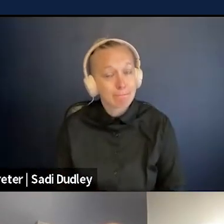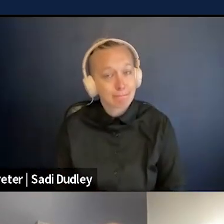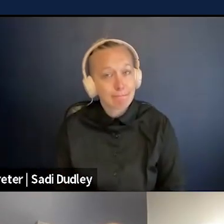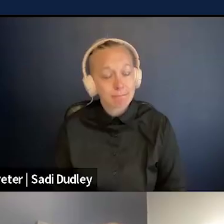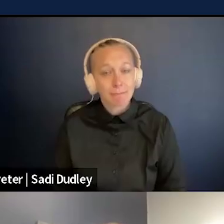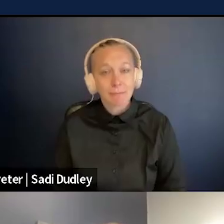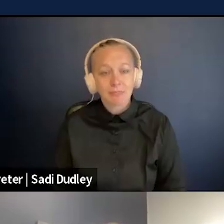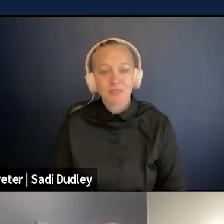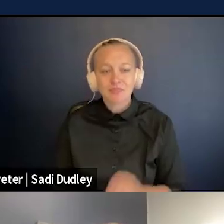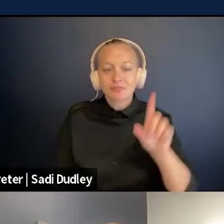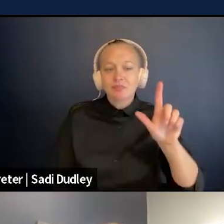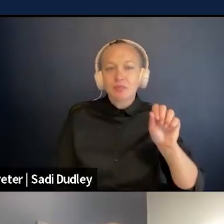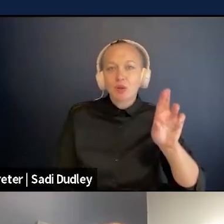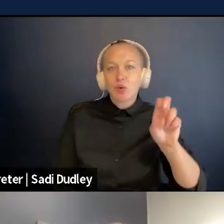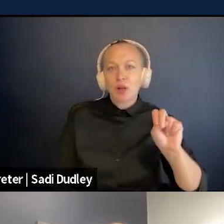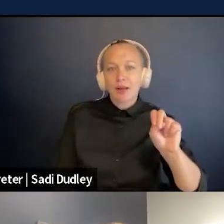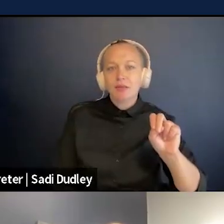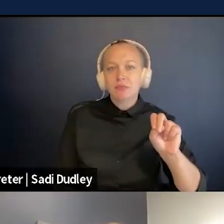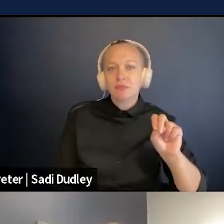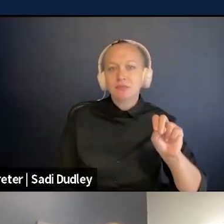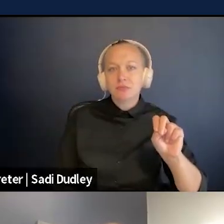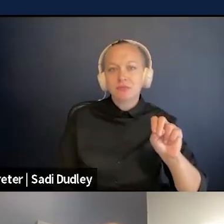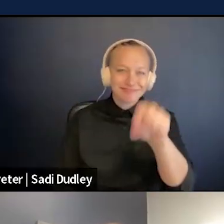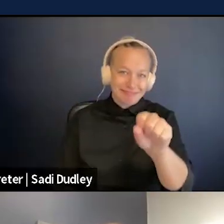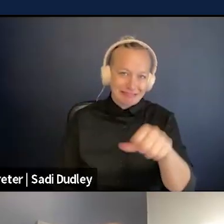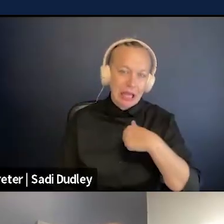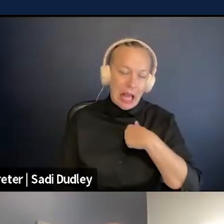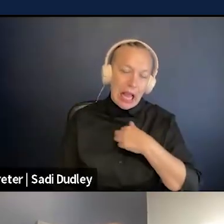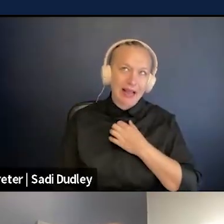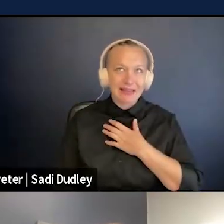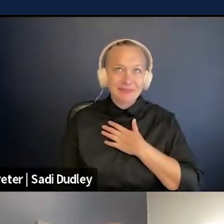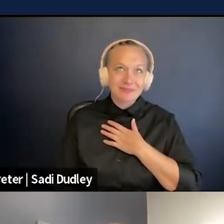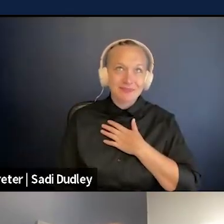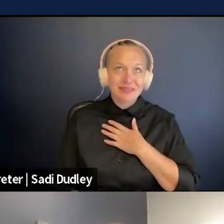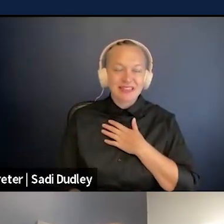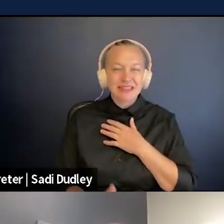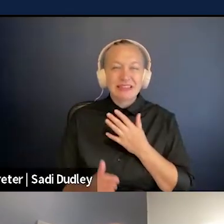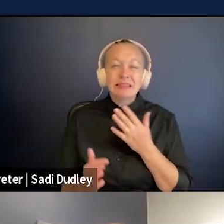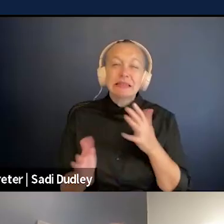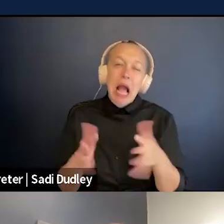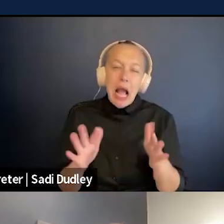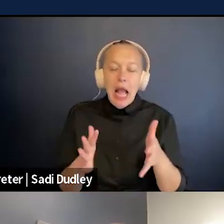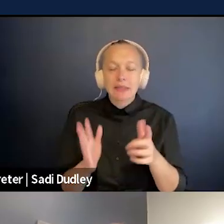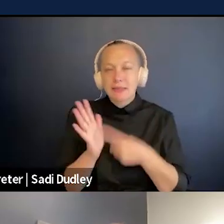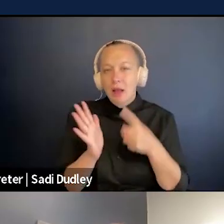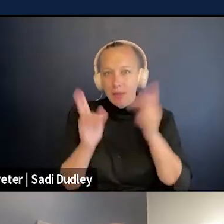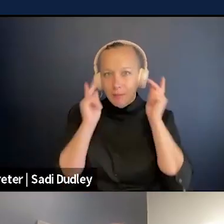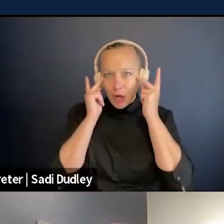Yeah, I kind of… kind of… I get kind of paranoid when I… with, you know, of the reasons why.